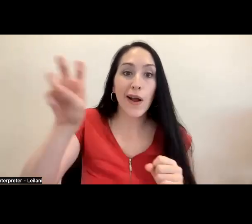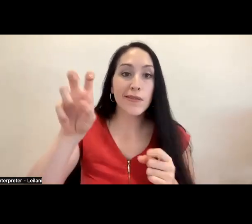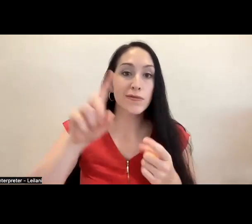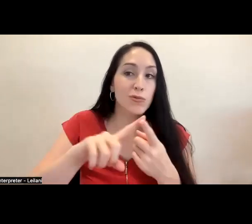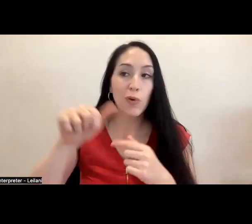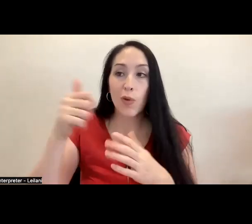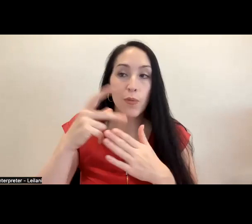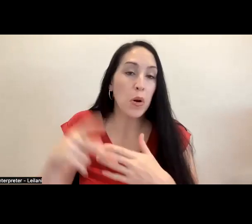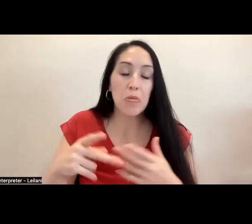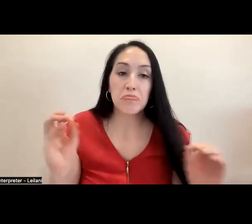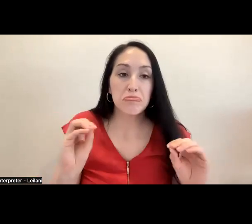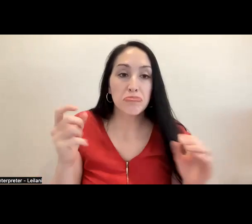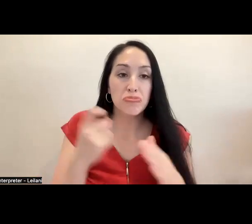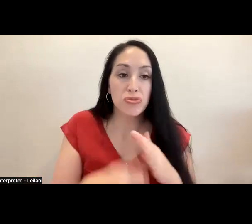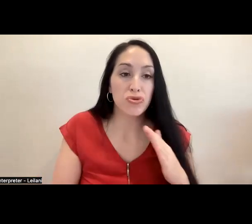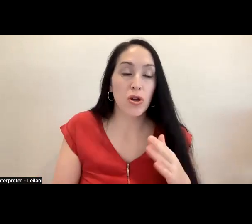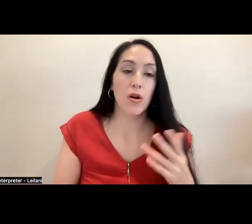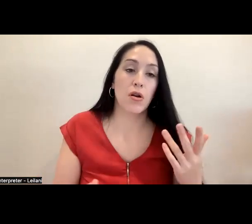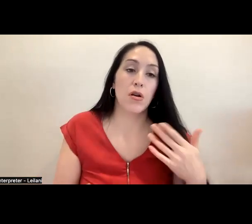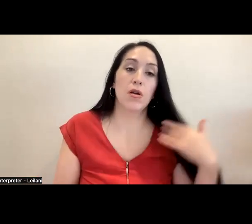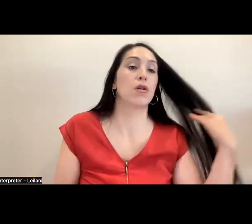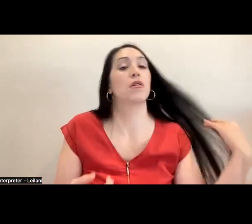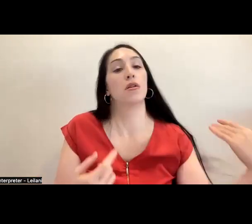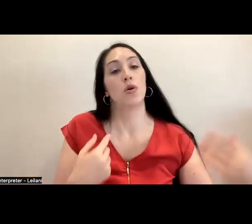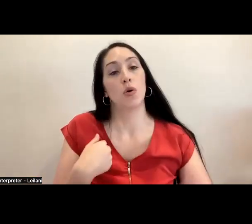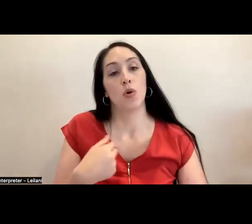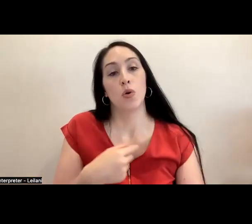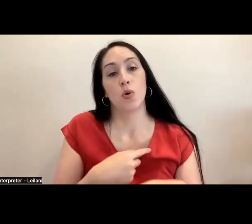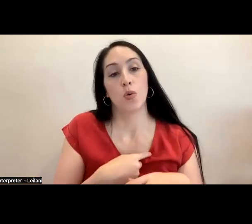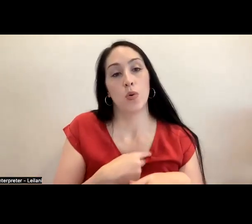for checks really, the fees tied to. 11:51:23 If you want a paper statement, that's